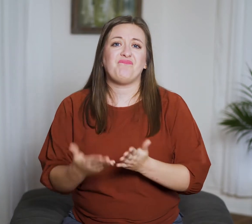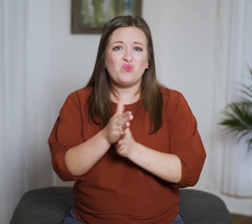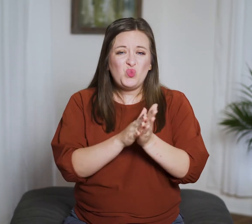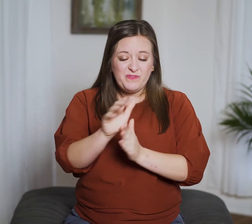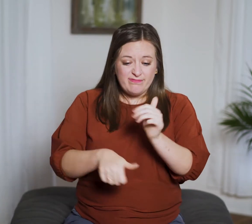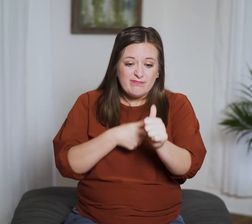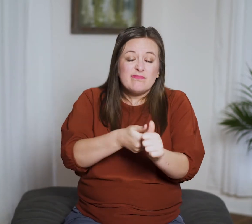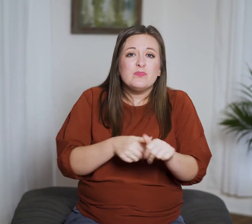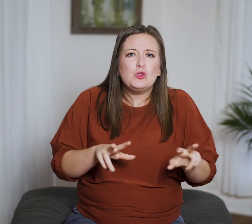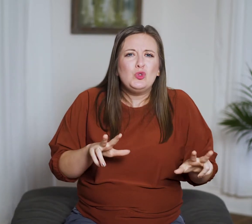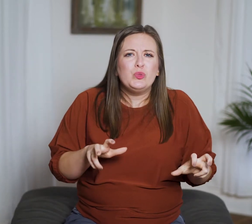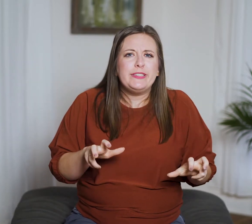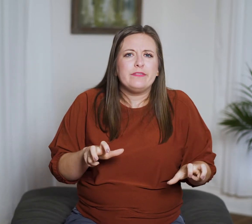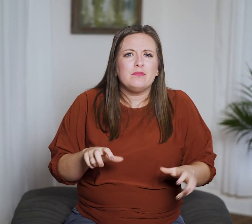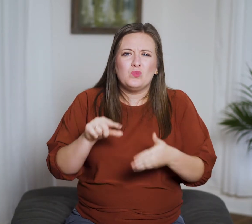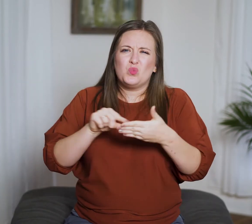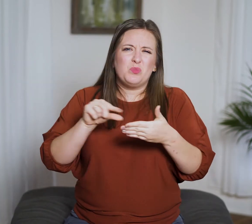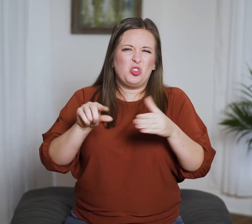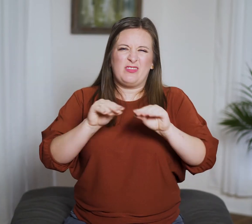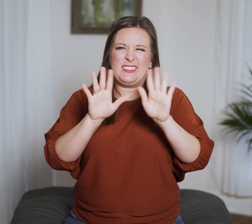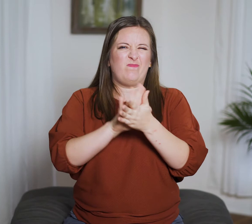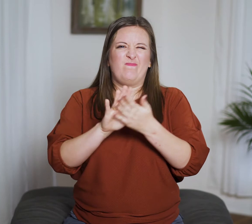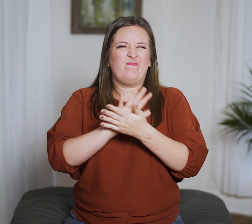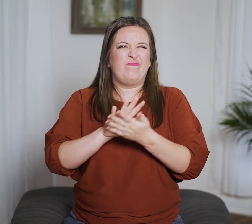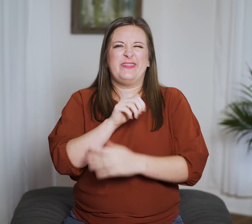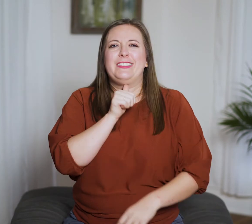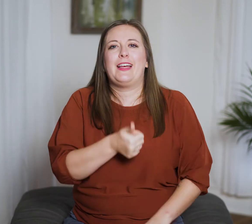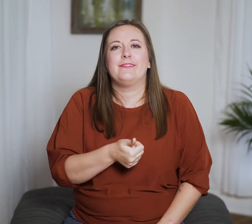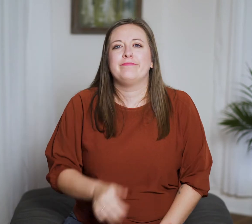Is it driven by greed? Scripture isn’t clear on any of those matters,